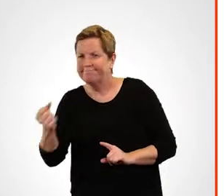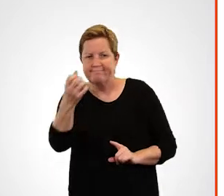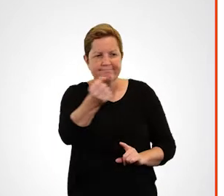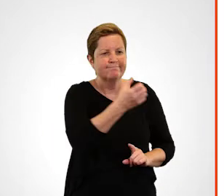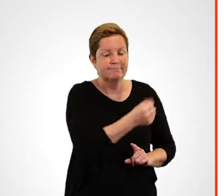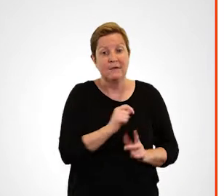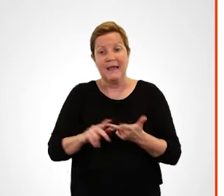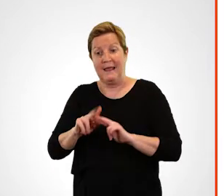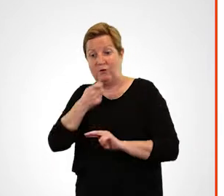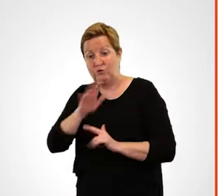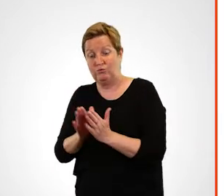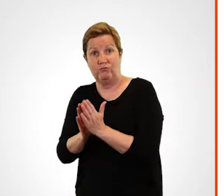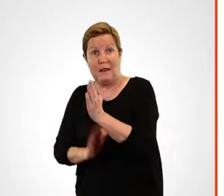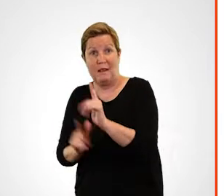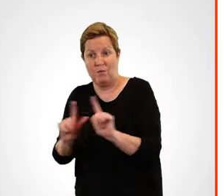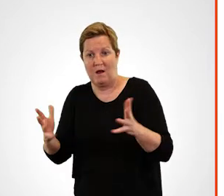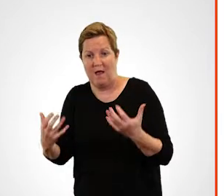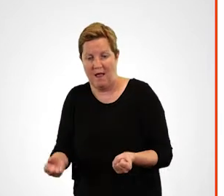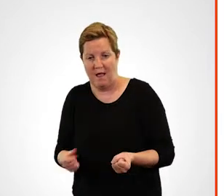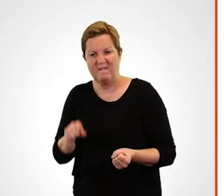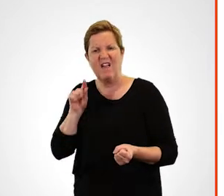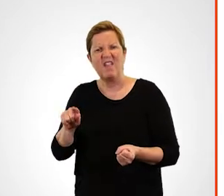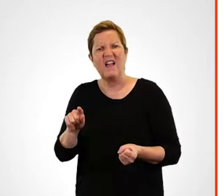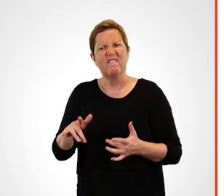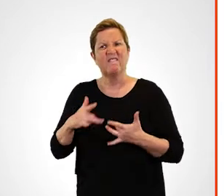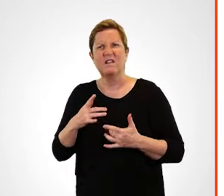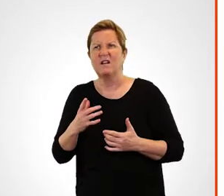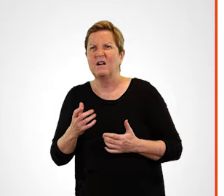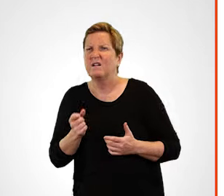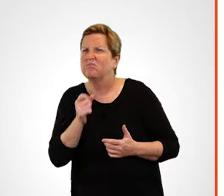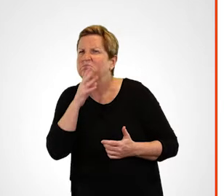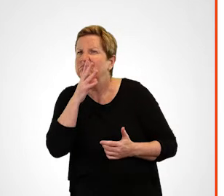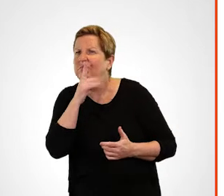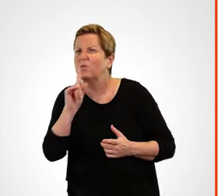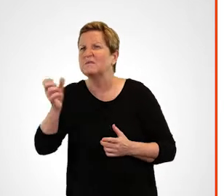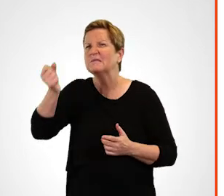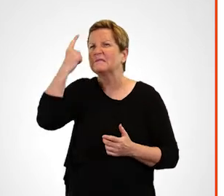make fewer attempts to actually repair misunderstandings. Now, this seems counterintuitive